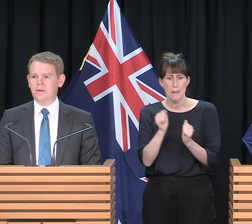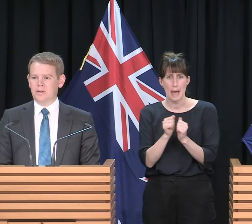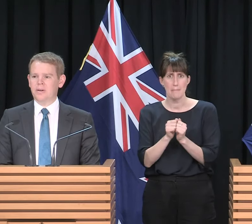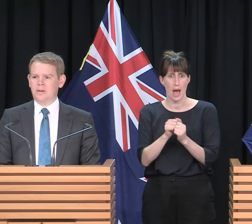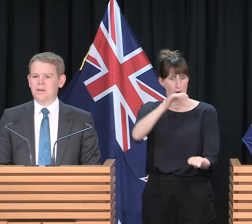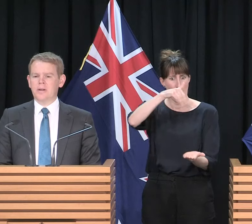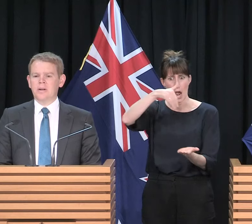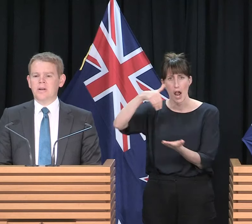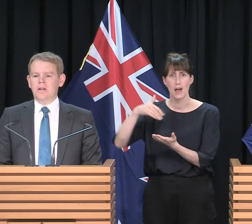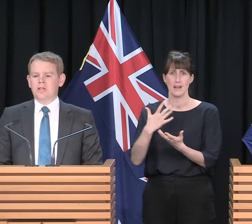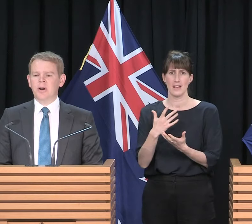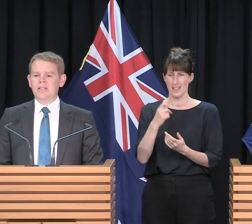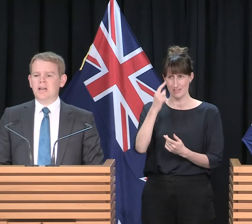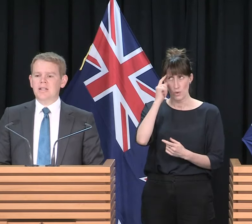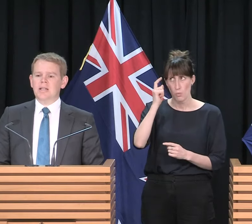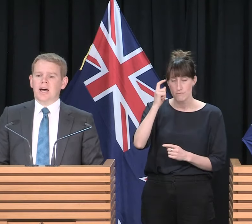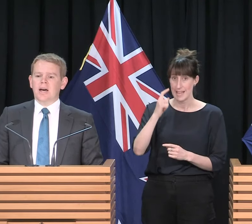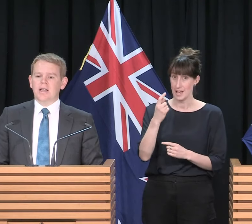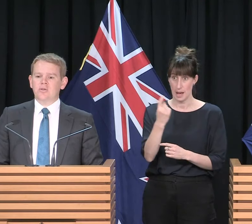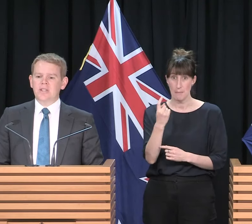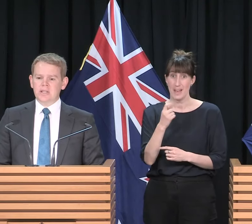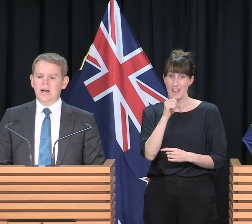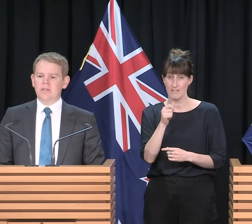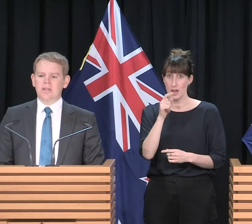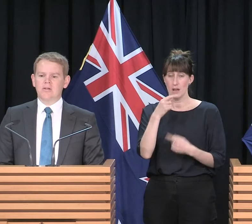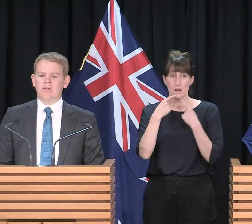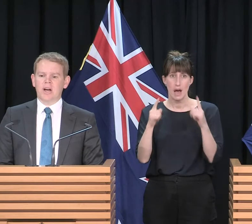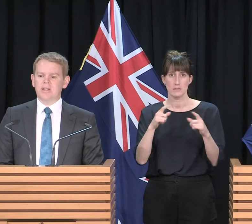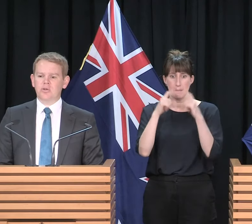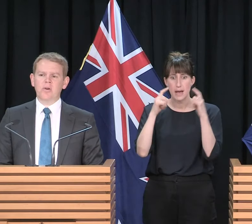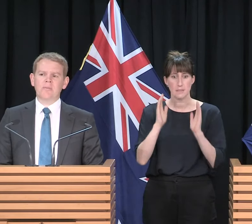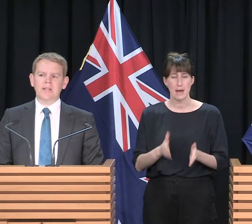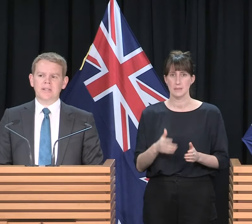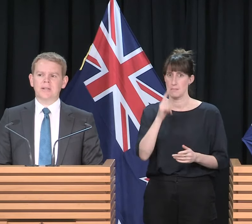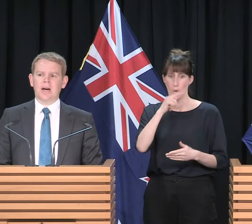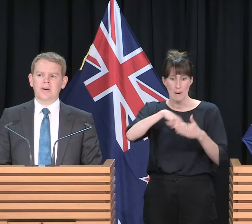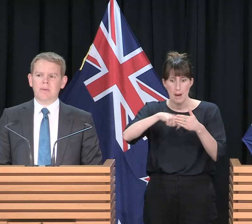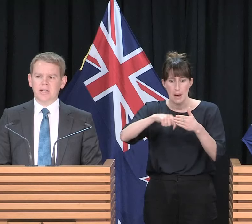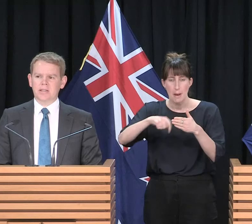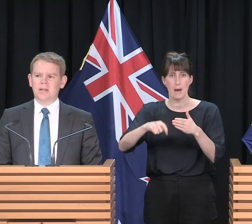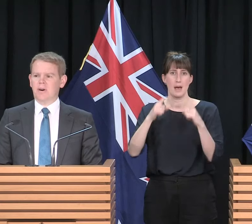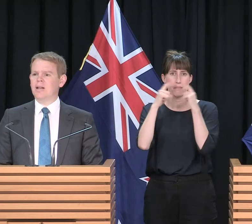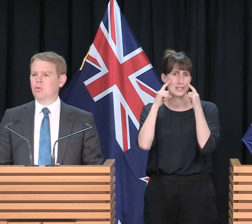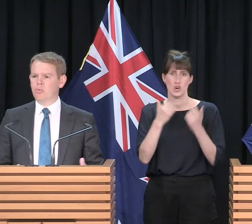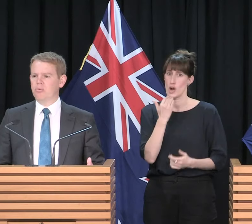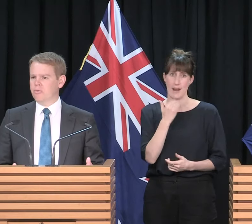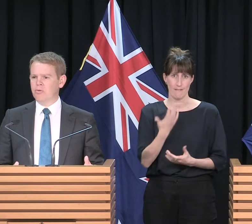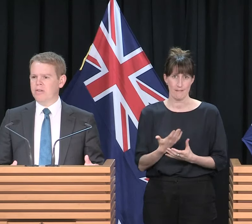And we only need to look at Australia to see that.